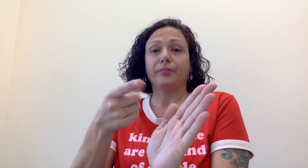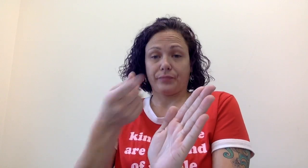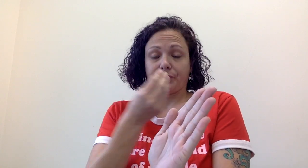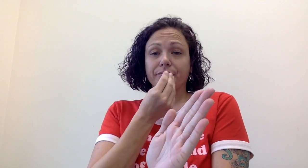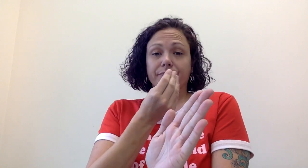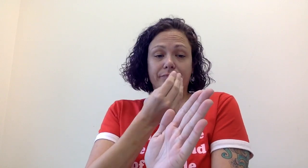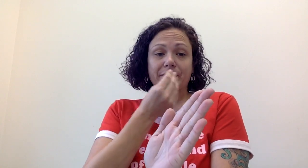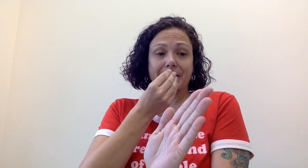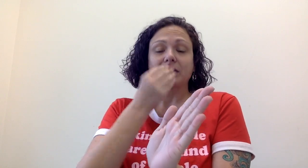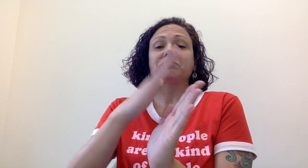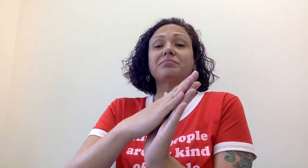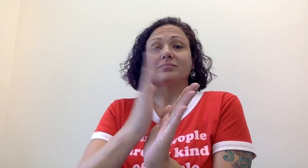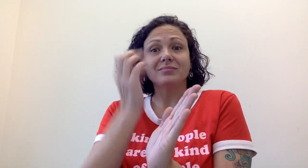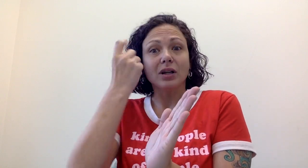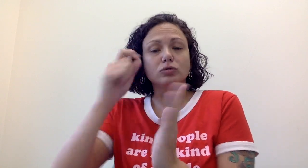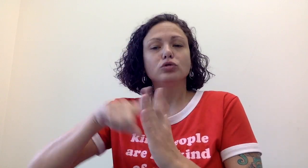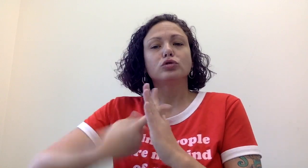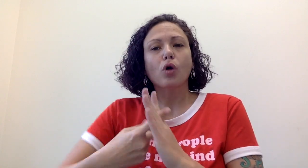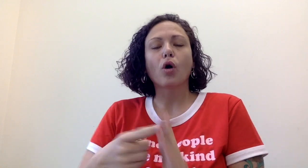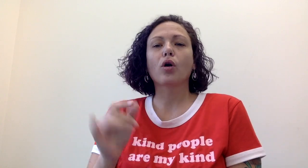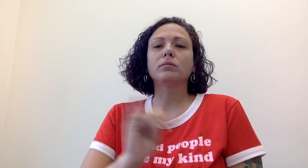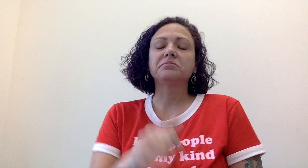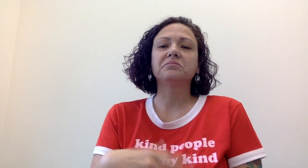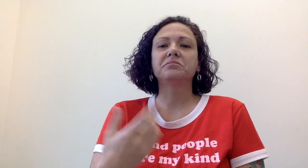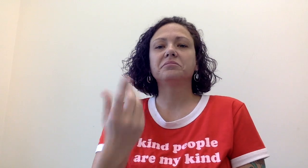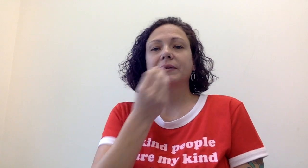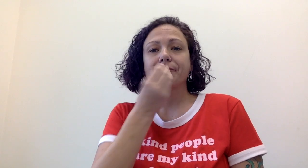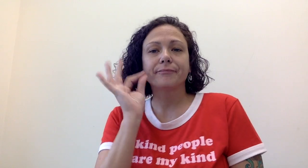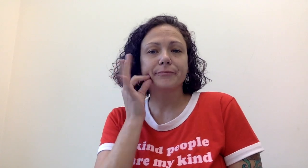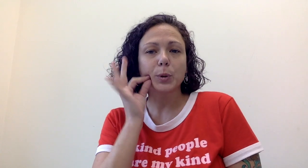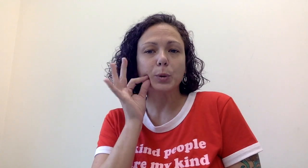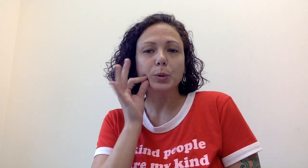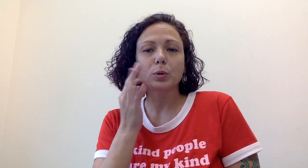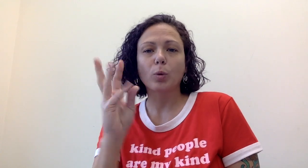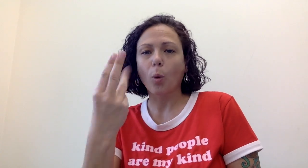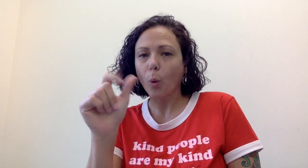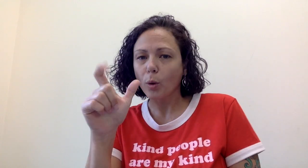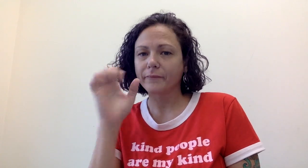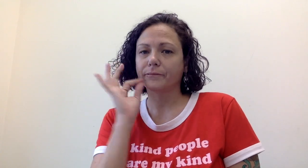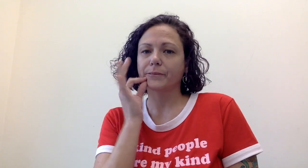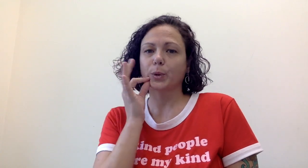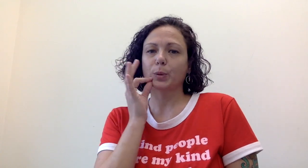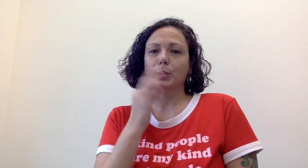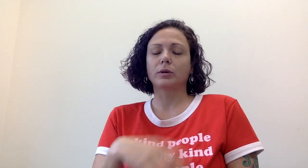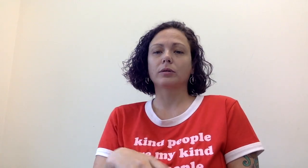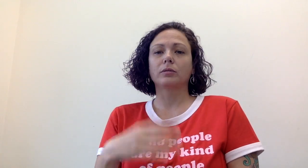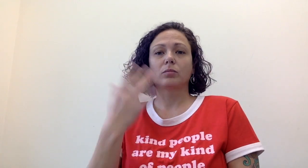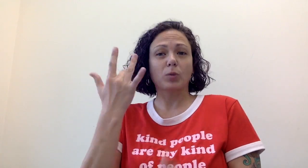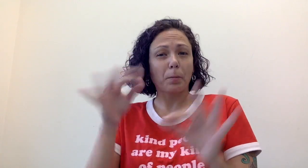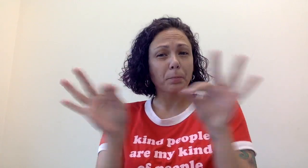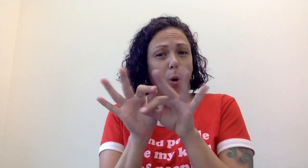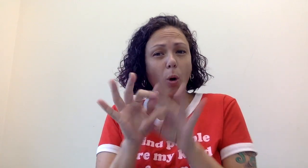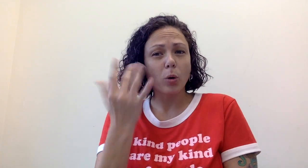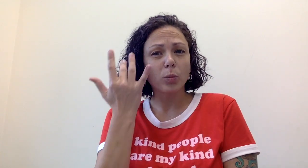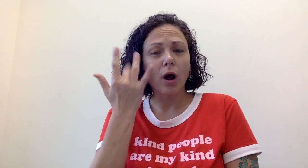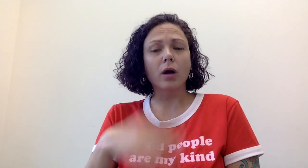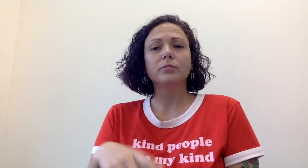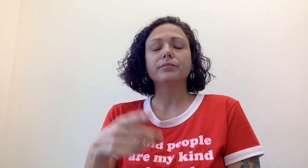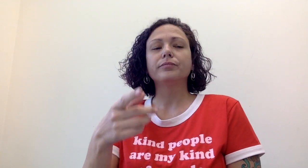When you start eating, start with fruits, especially whole fruits, this is important.